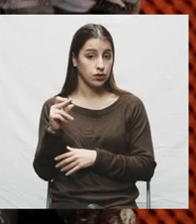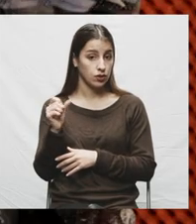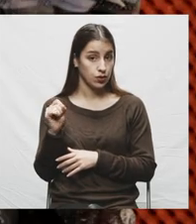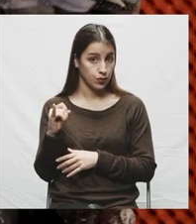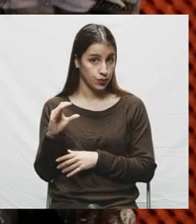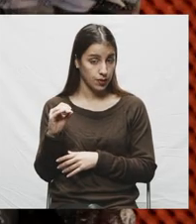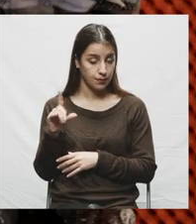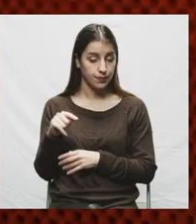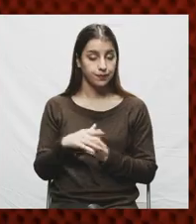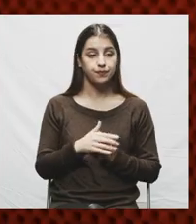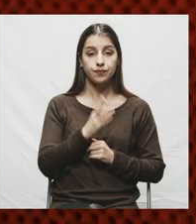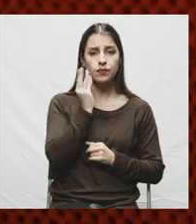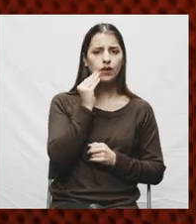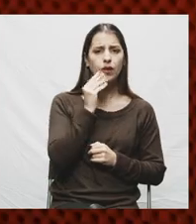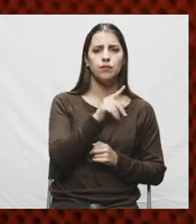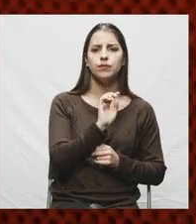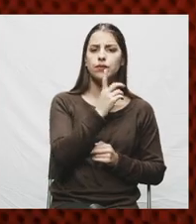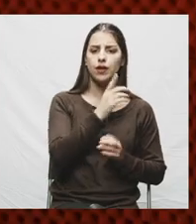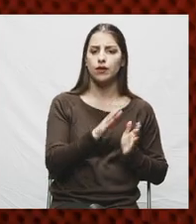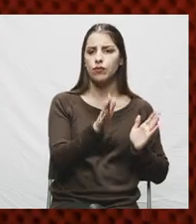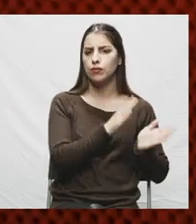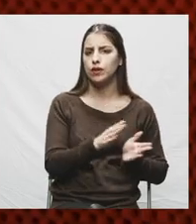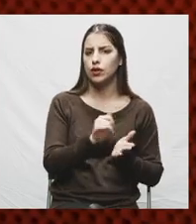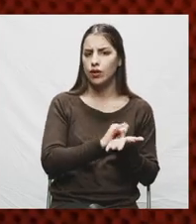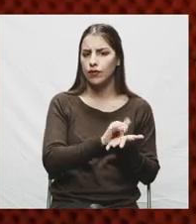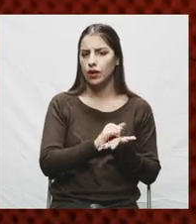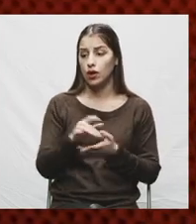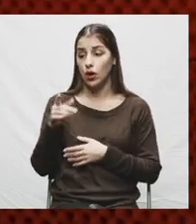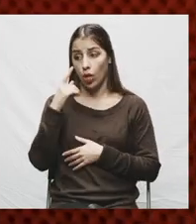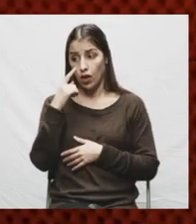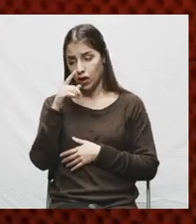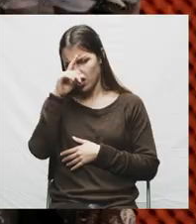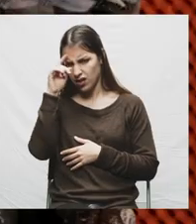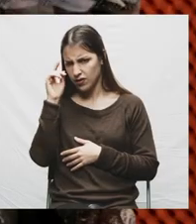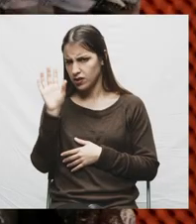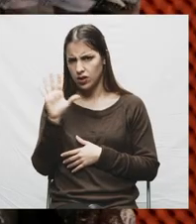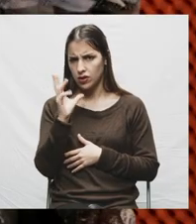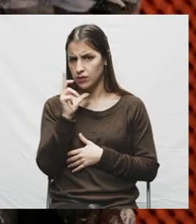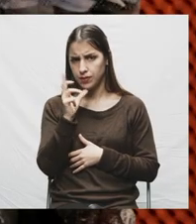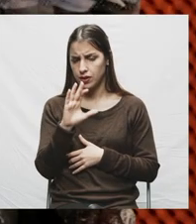There. And how were those first moments in New York? Those first moments were tough. — Where did you go? I went...